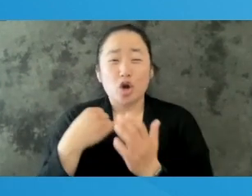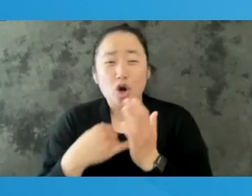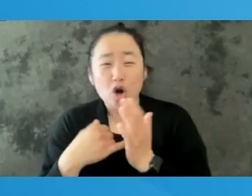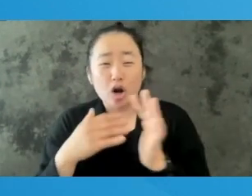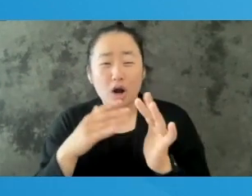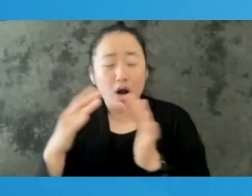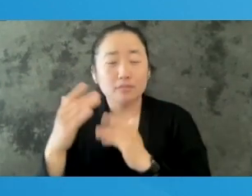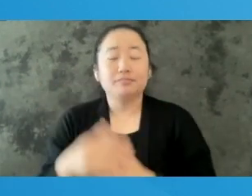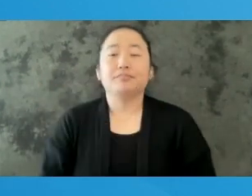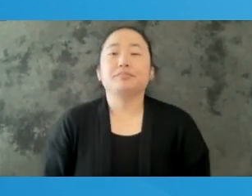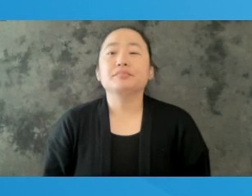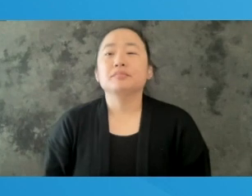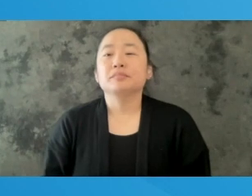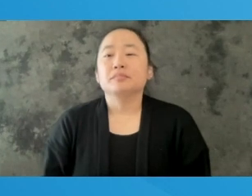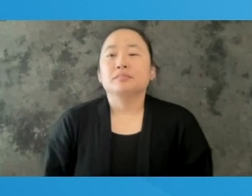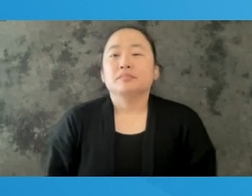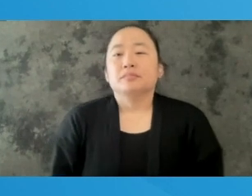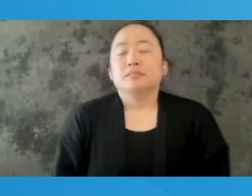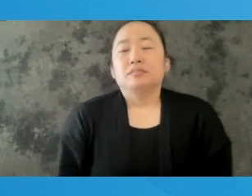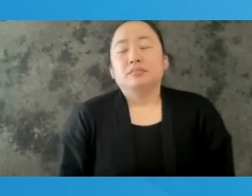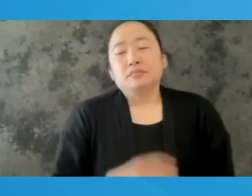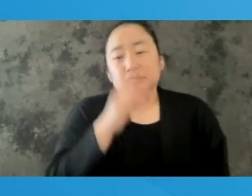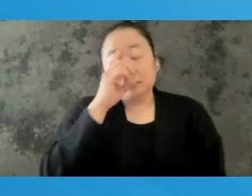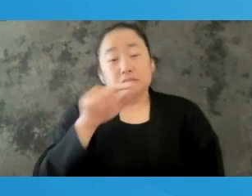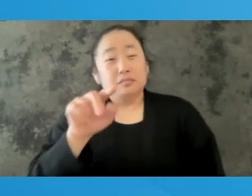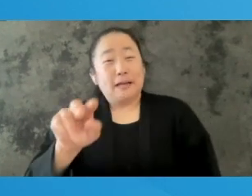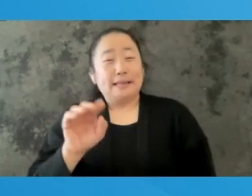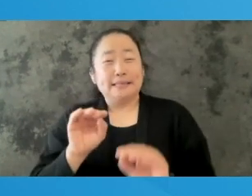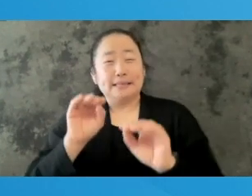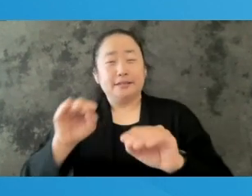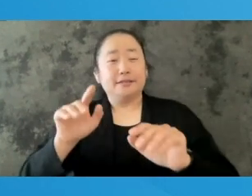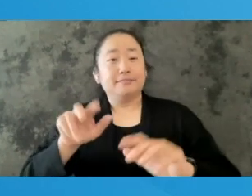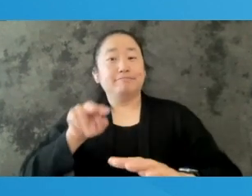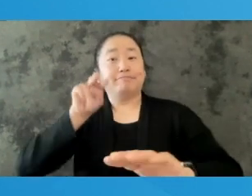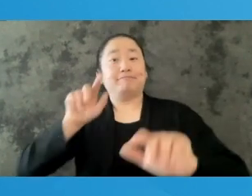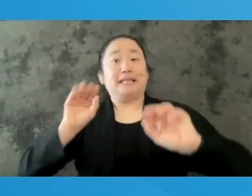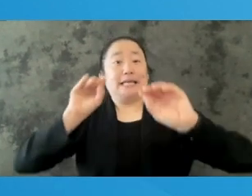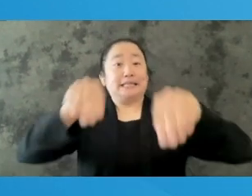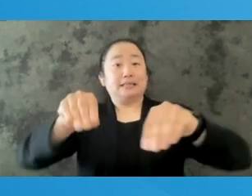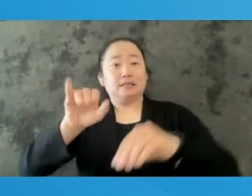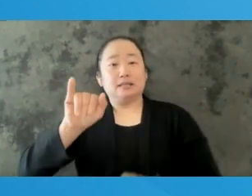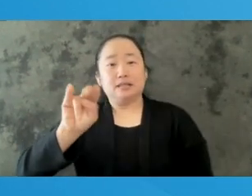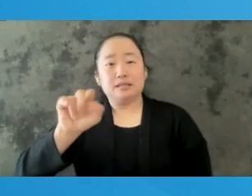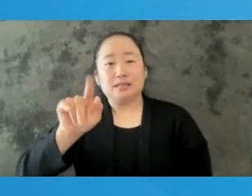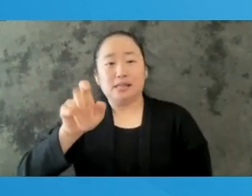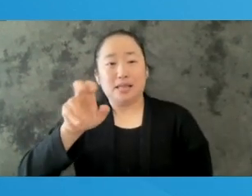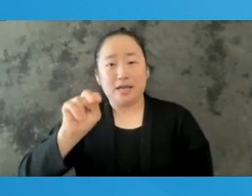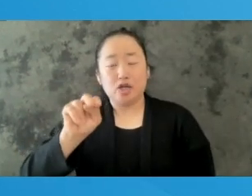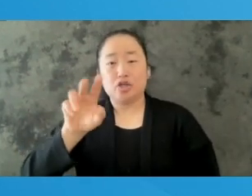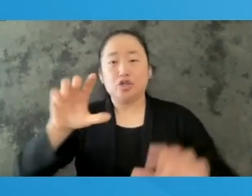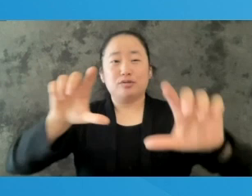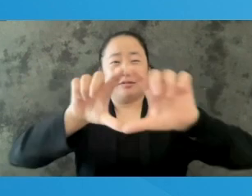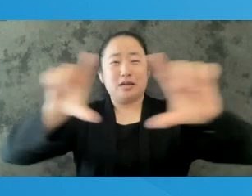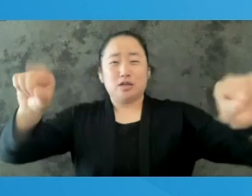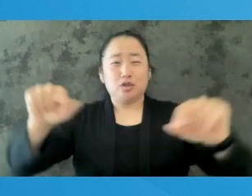We're looking again at this installation view of the artwork to really give you a sense of the scale of it.